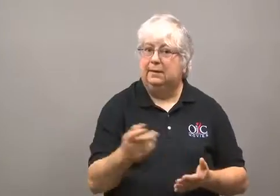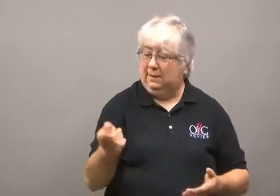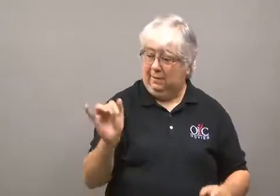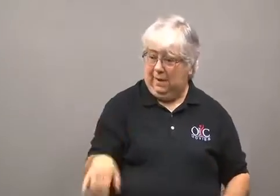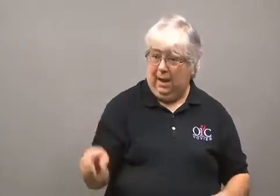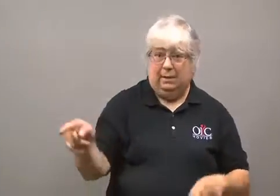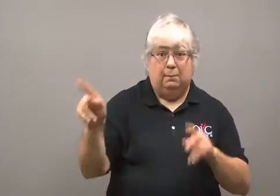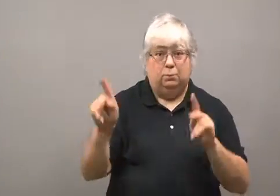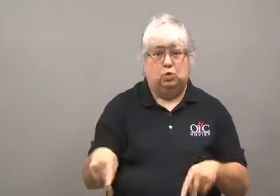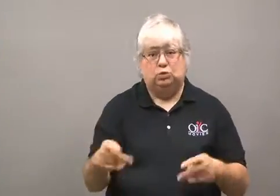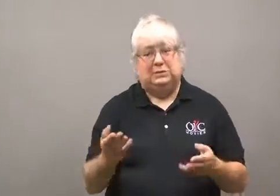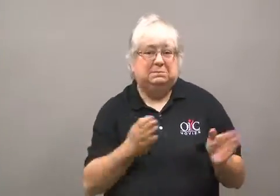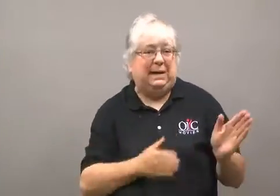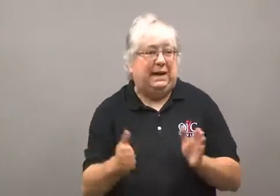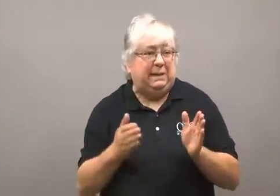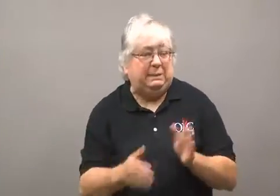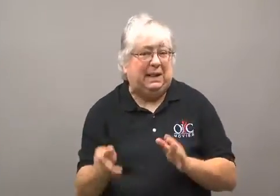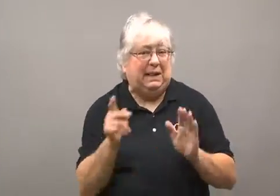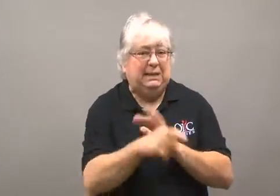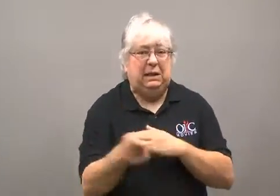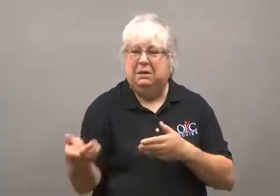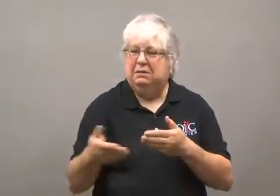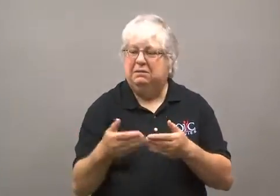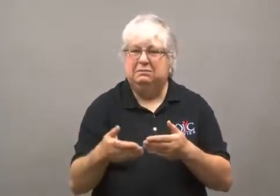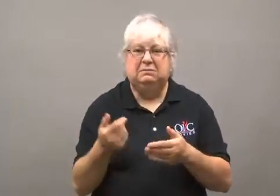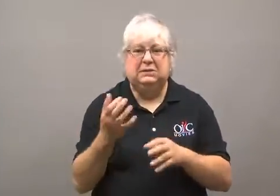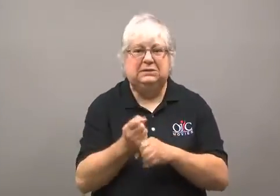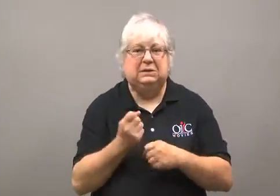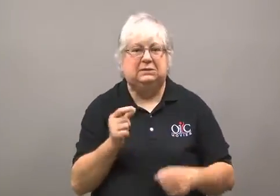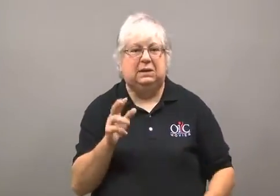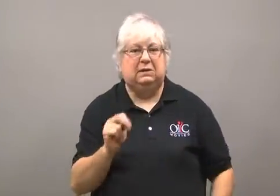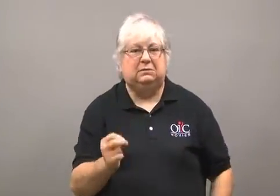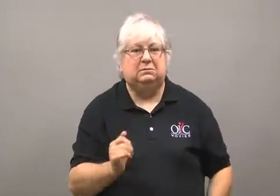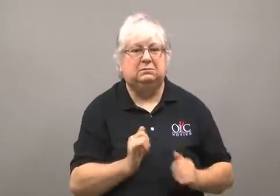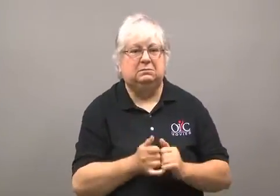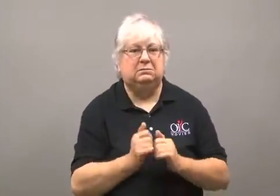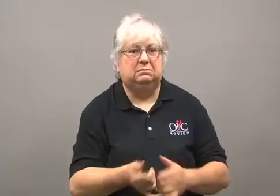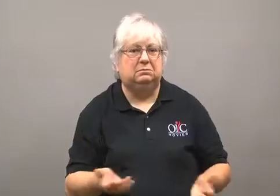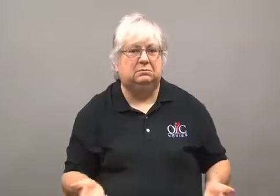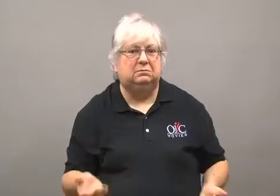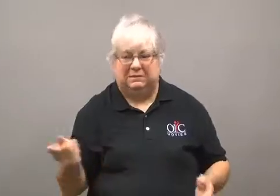someone who wanted to kill had no problem getting a gun to do it.